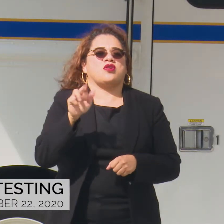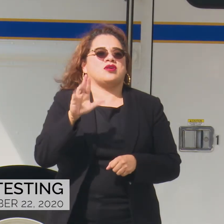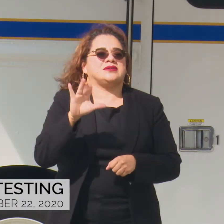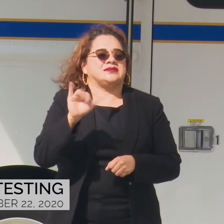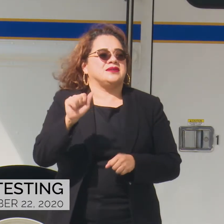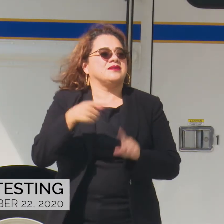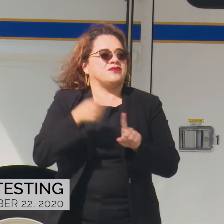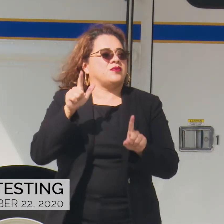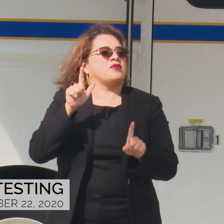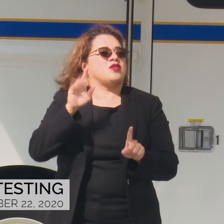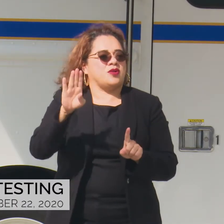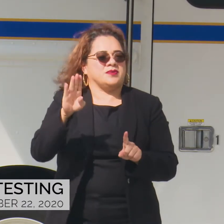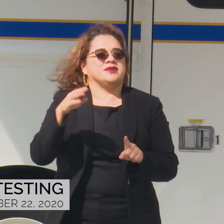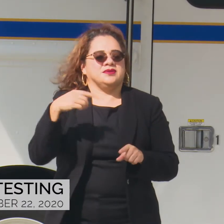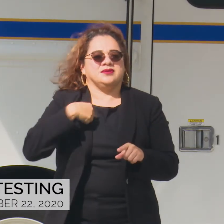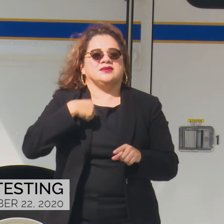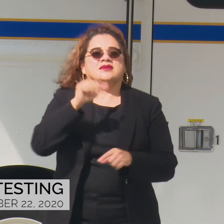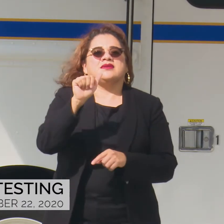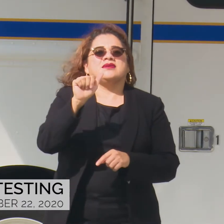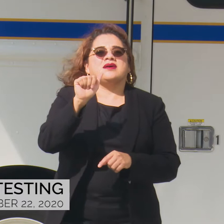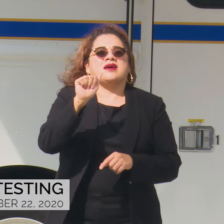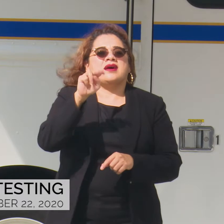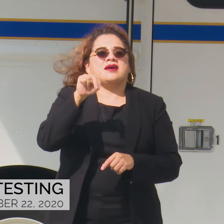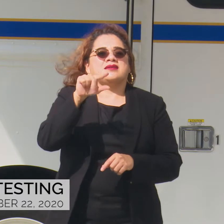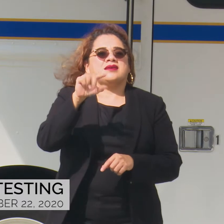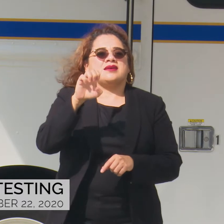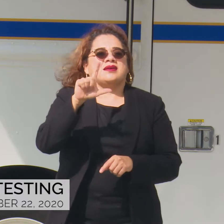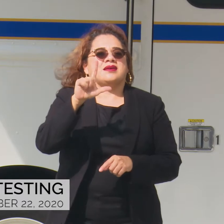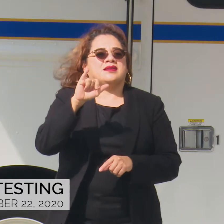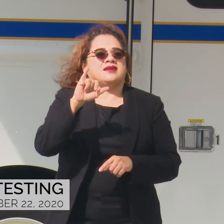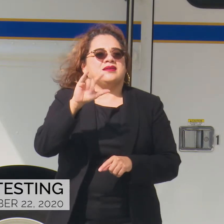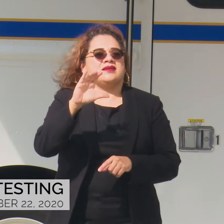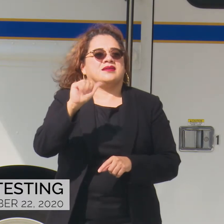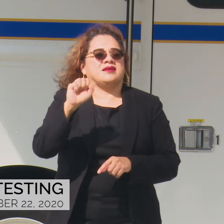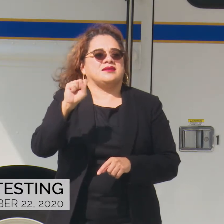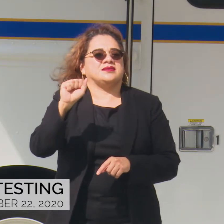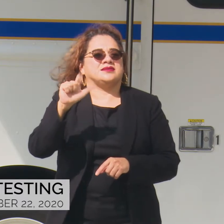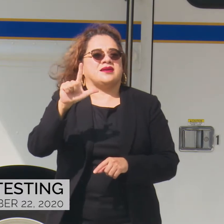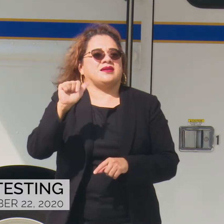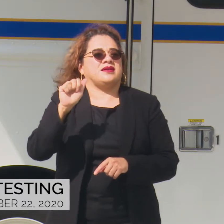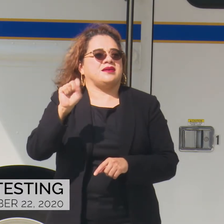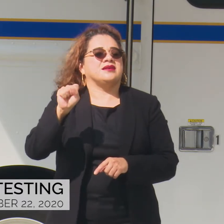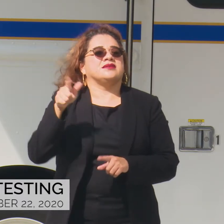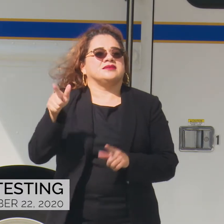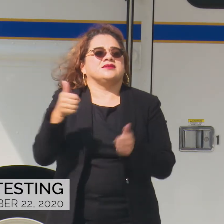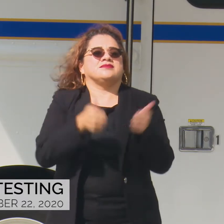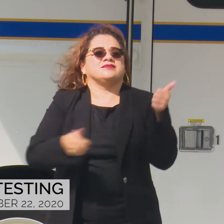Angelica Salas, who is our partner in this project, who's the executive director of Chirla, which is the coalition for